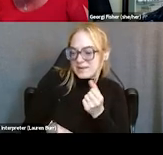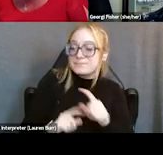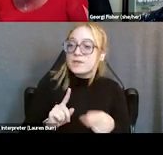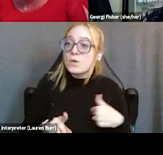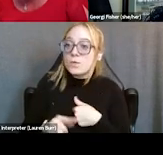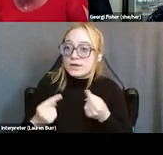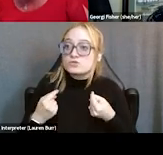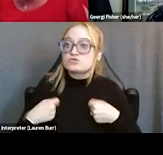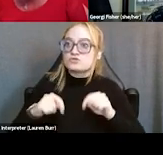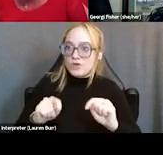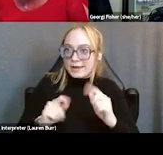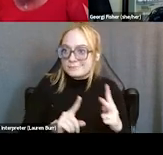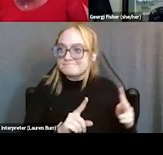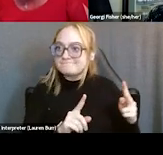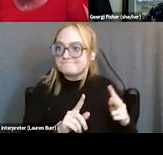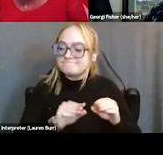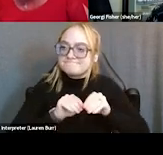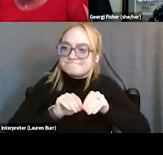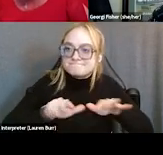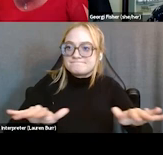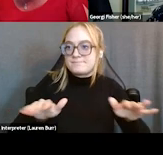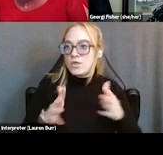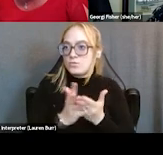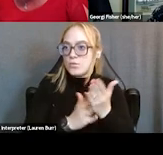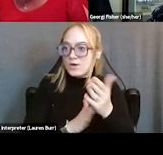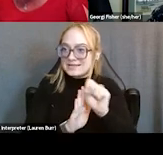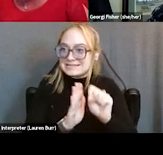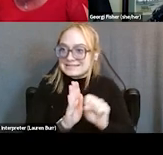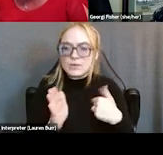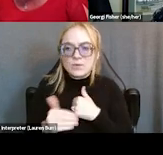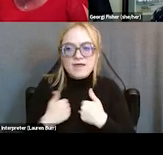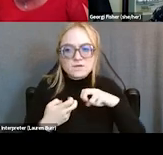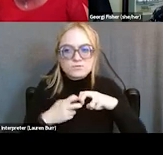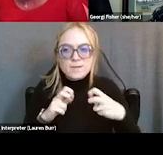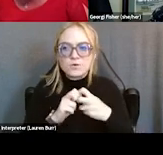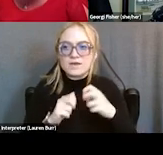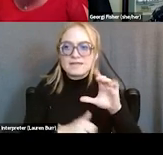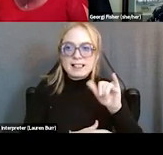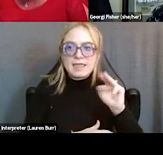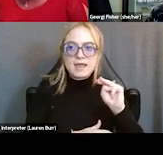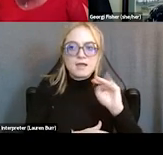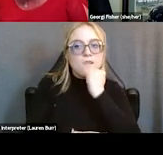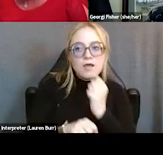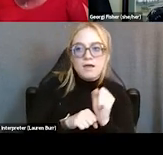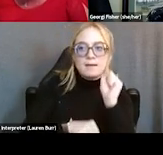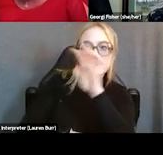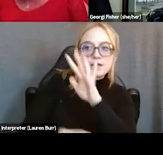we were having a lot of issues with, with claims getting like submitted to Social Security and then not necessarily making it